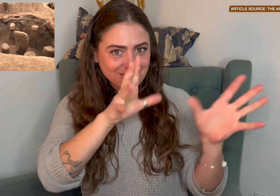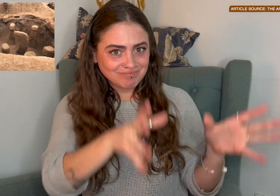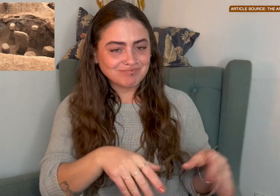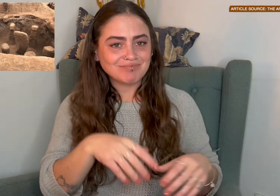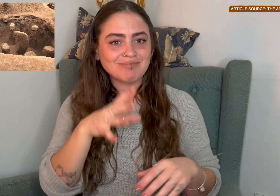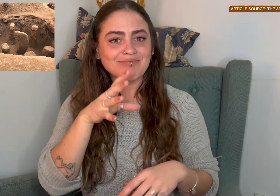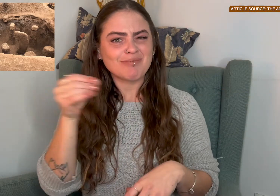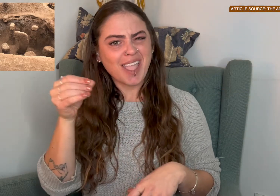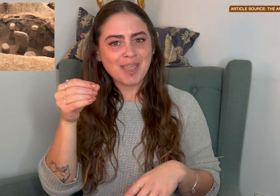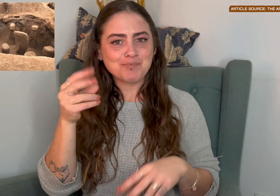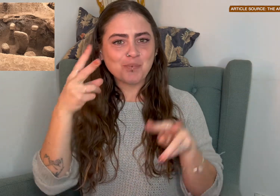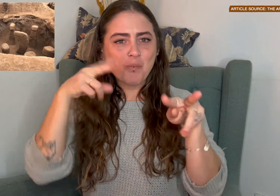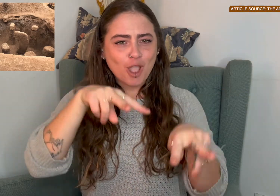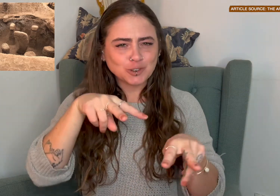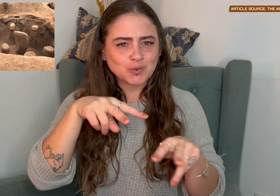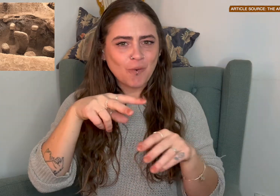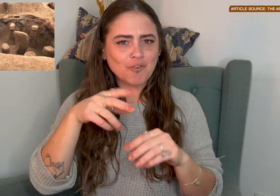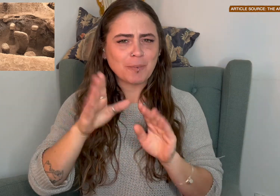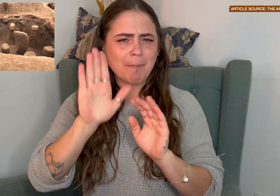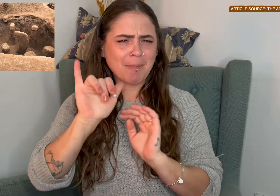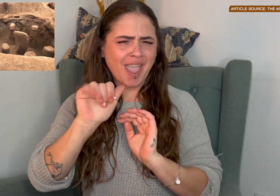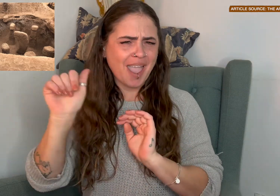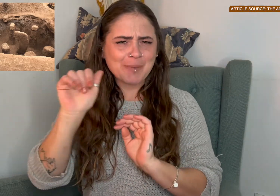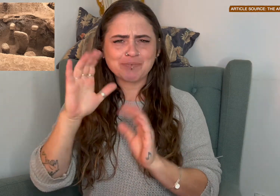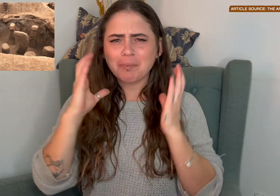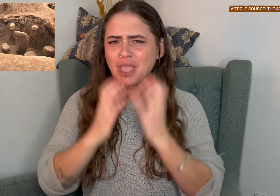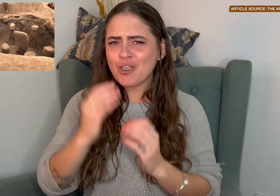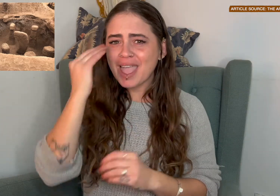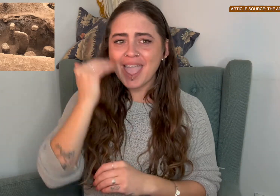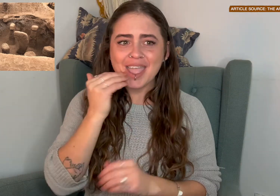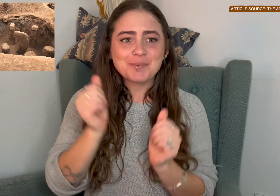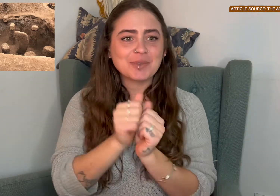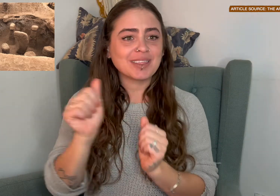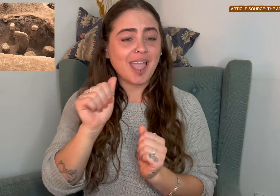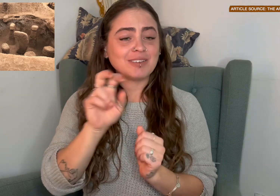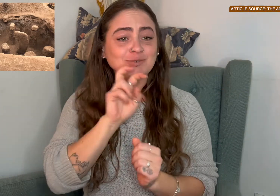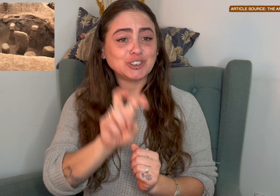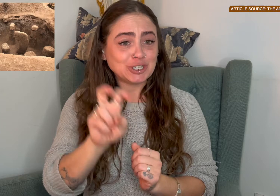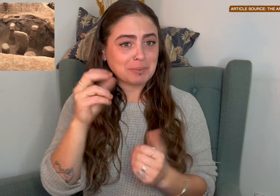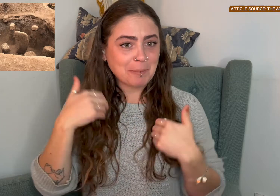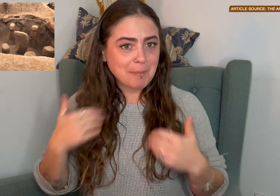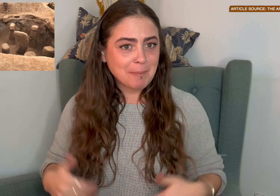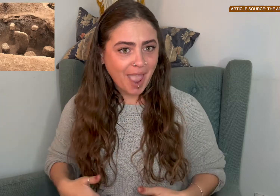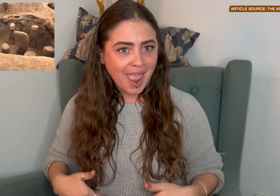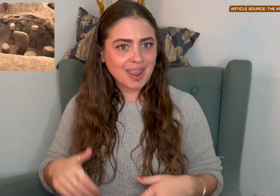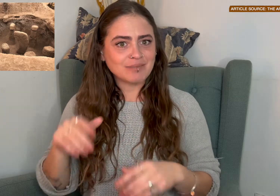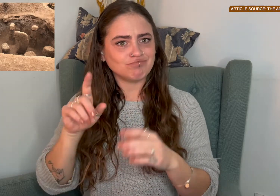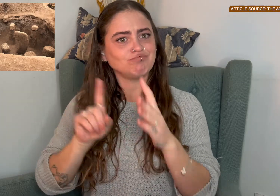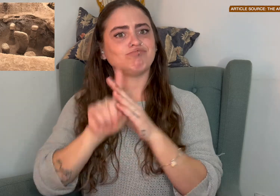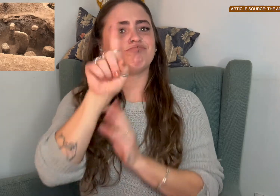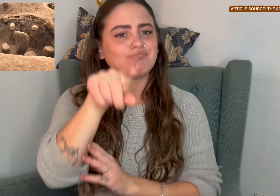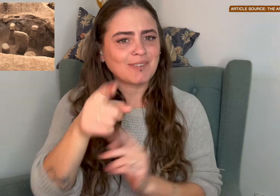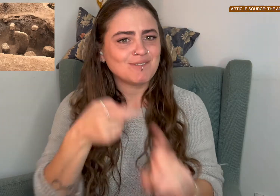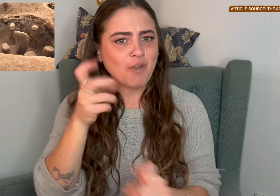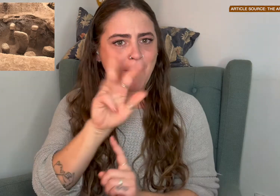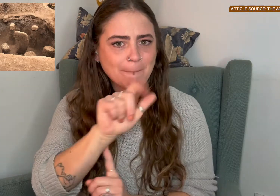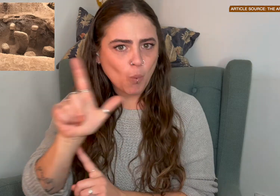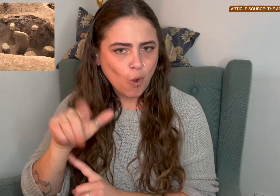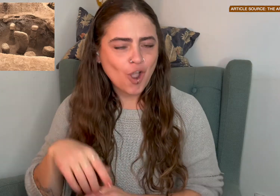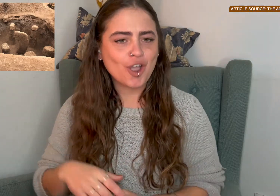and watched over by a bearded head with a serpent’s body that emerges from the wall.